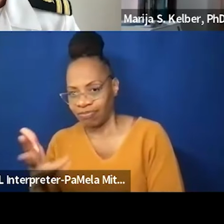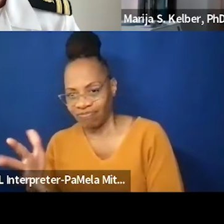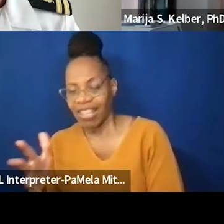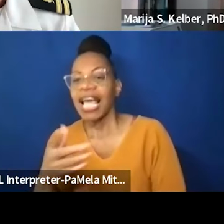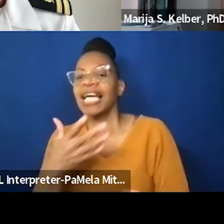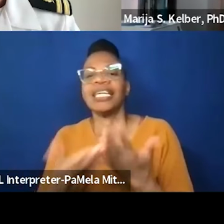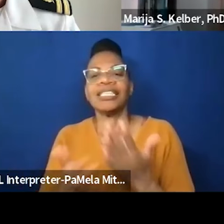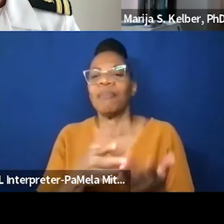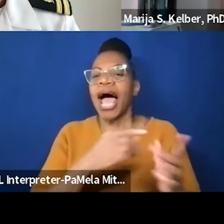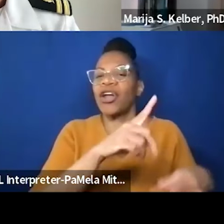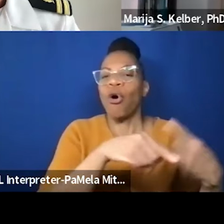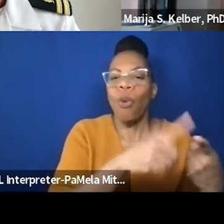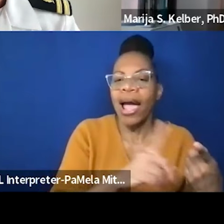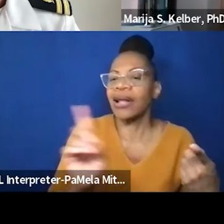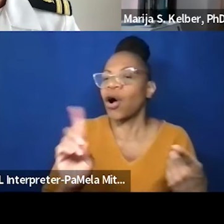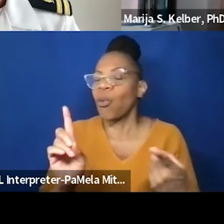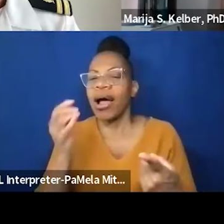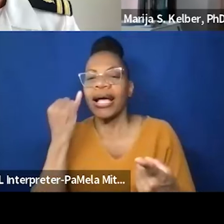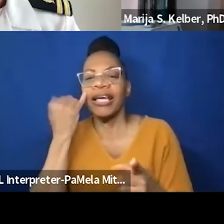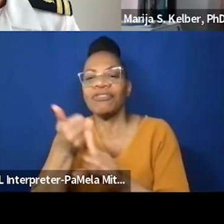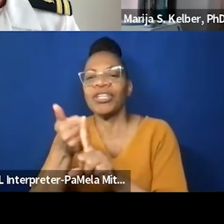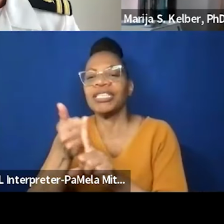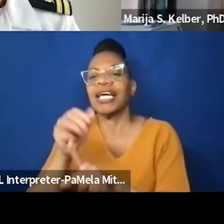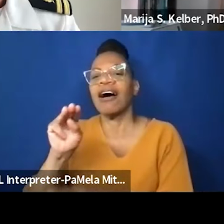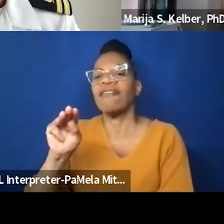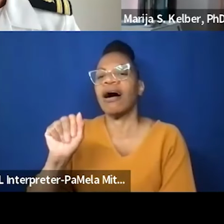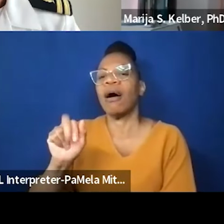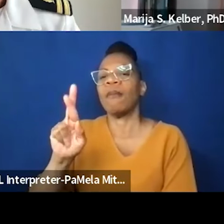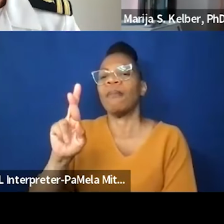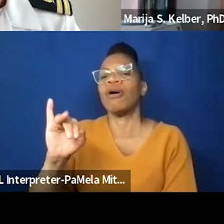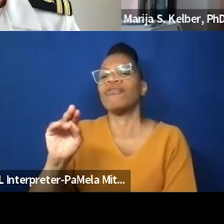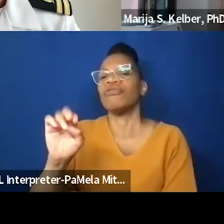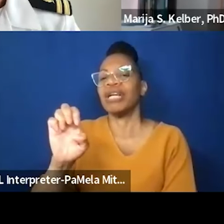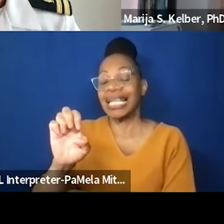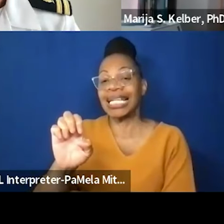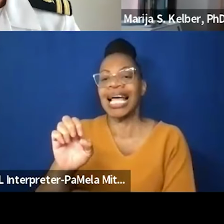if you were a fellow Marine, there's an instant connection there. So I think that there is